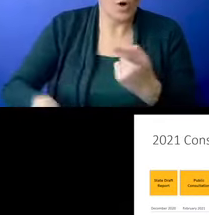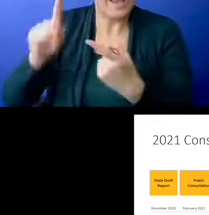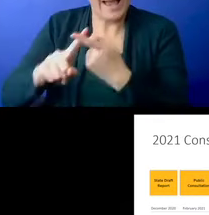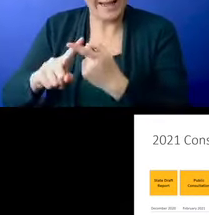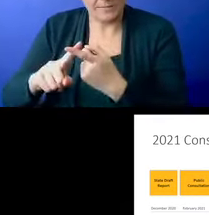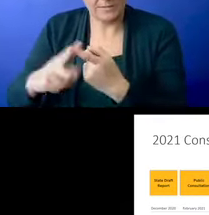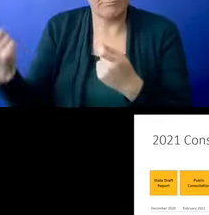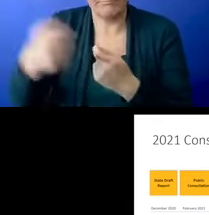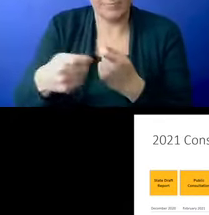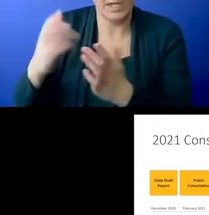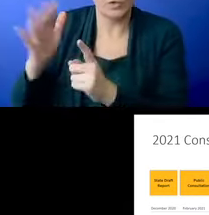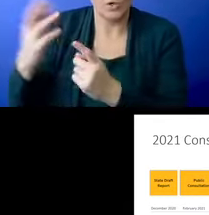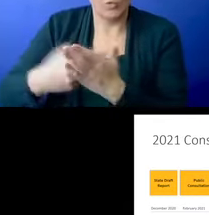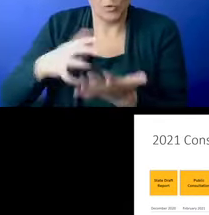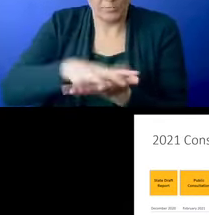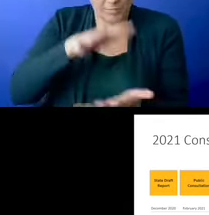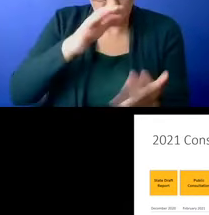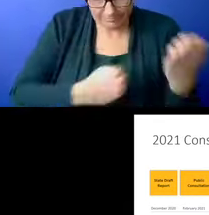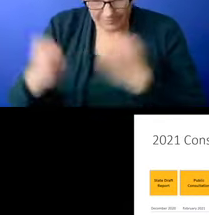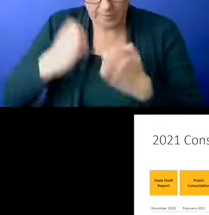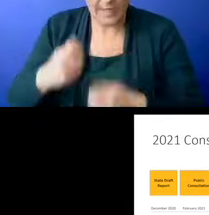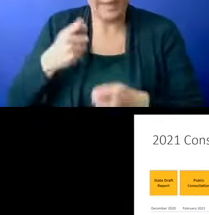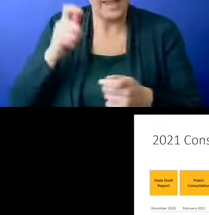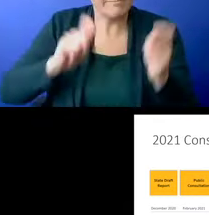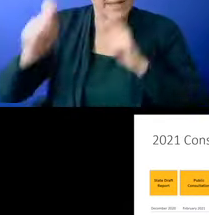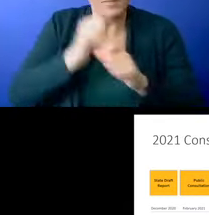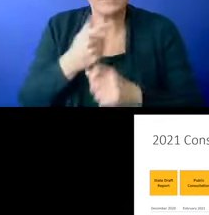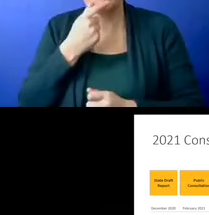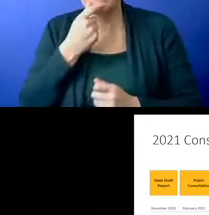they consider what recommendations they might make to the State,